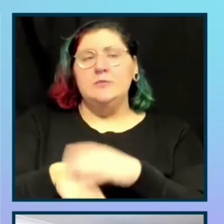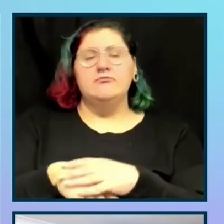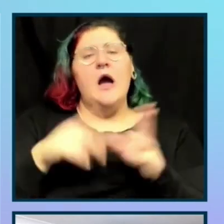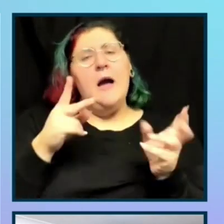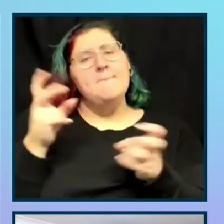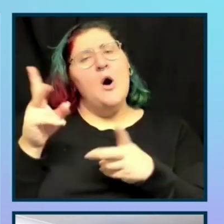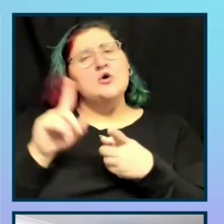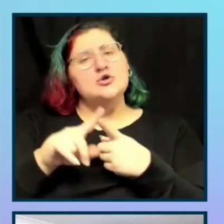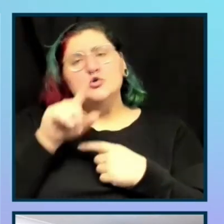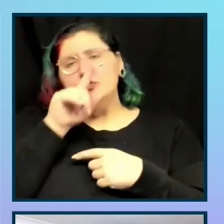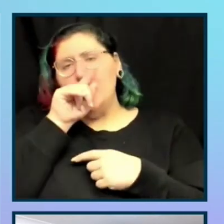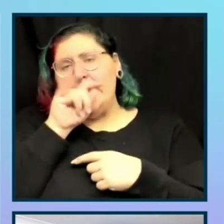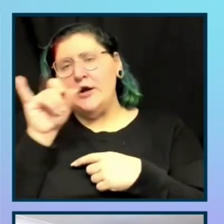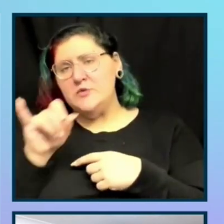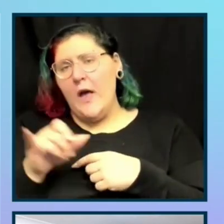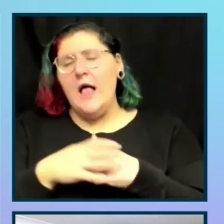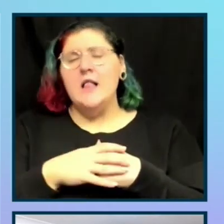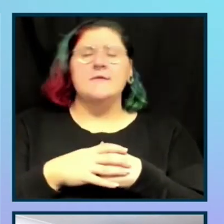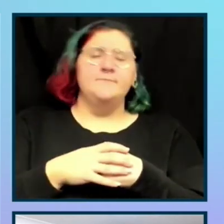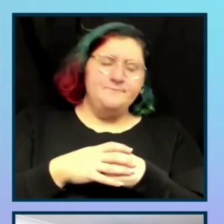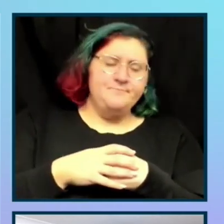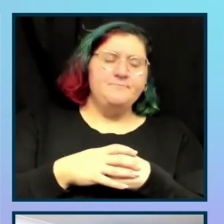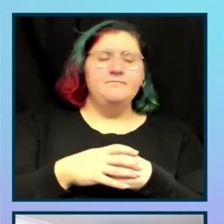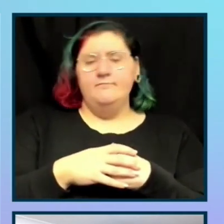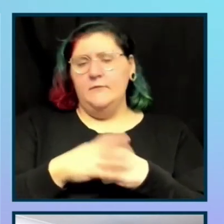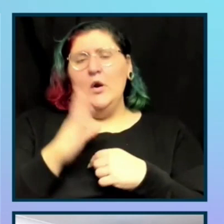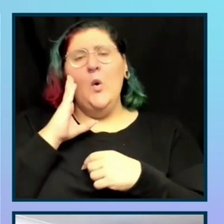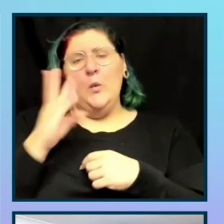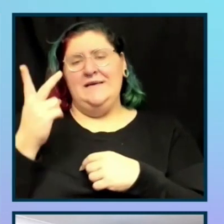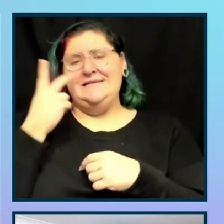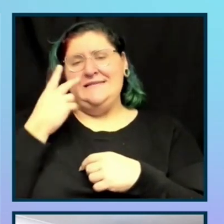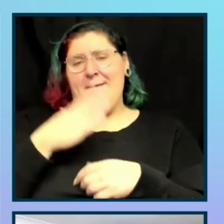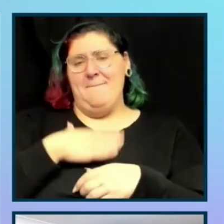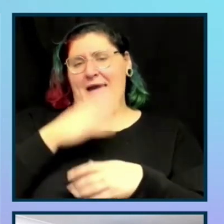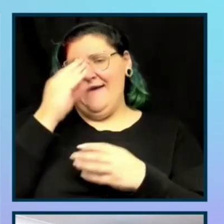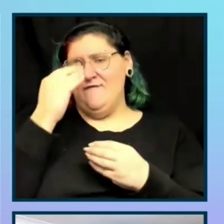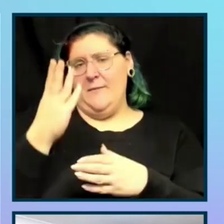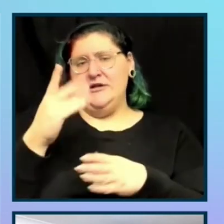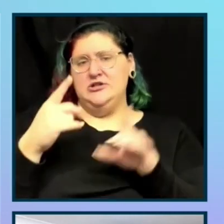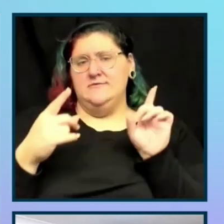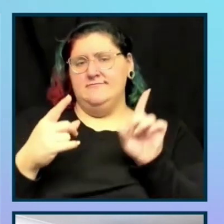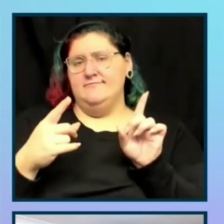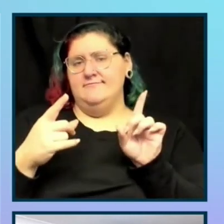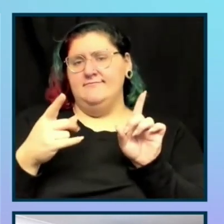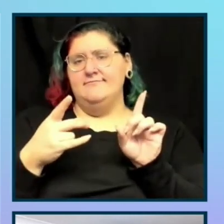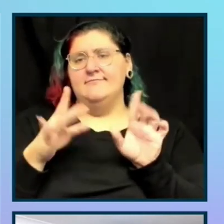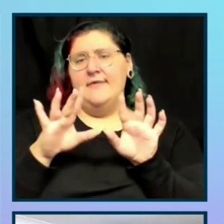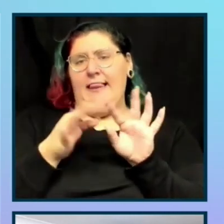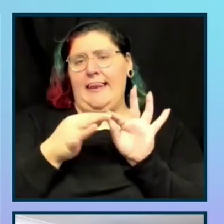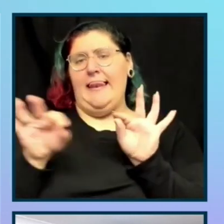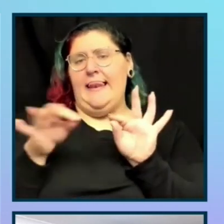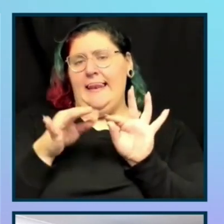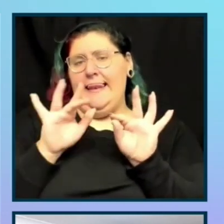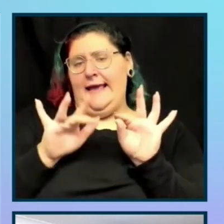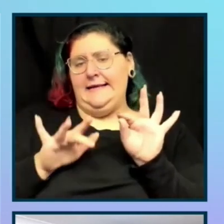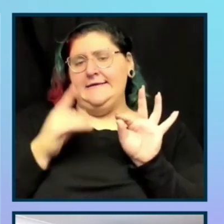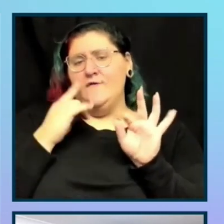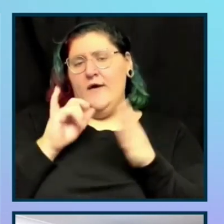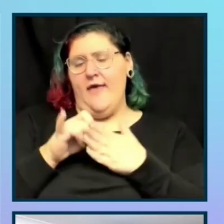And all of those will be on the link at the end too. But in terms of credits, I've worked with not just with Xbox.